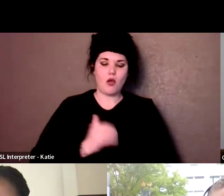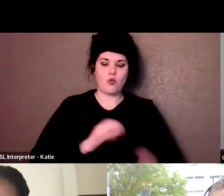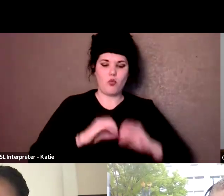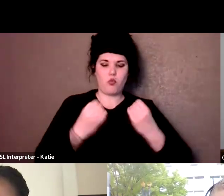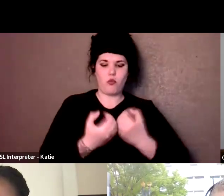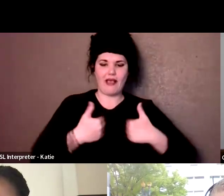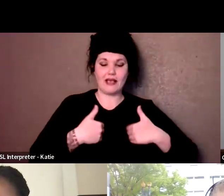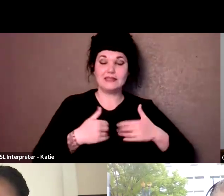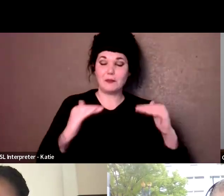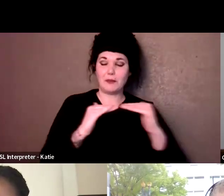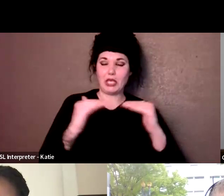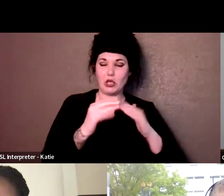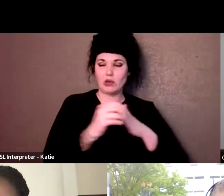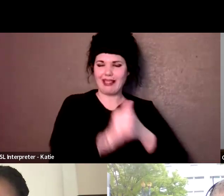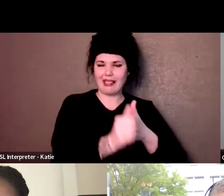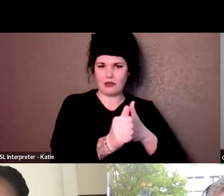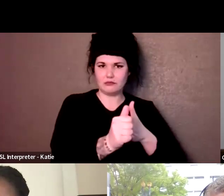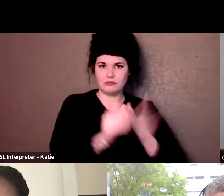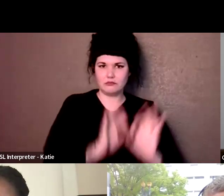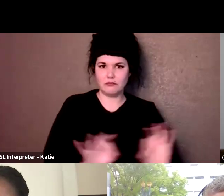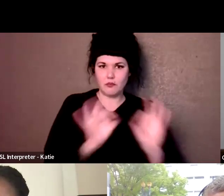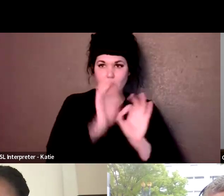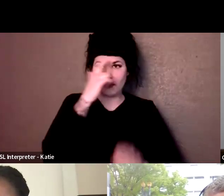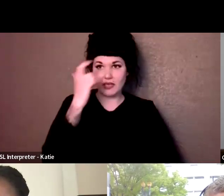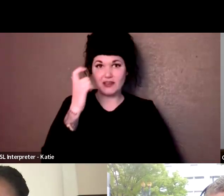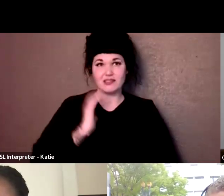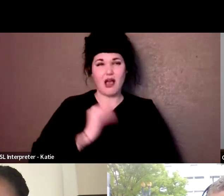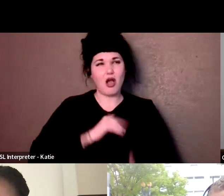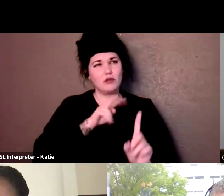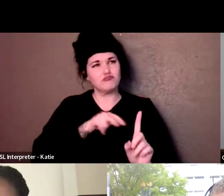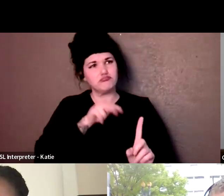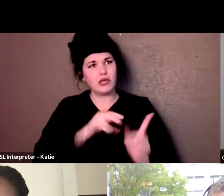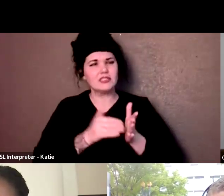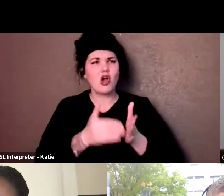but our lens is often very practical but also a little philosophical. The history of mental